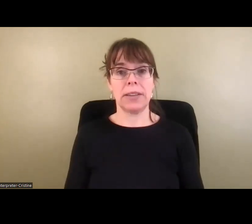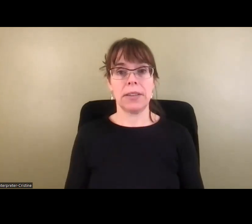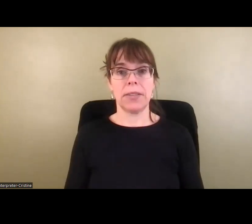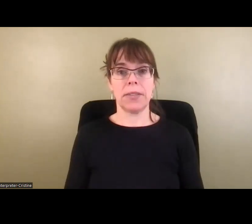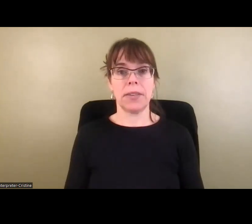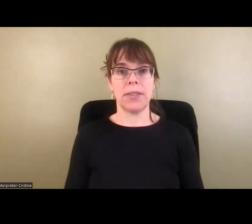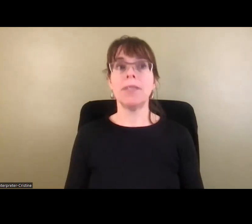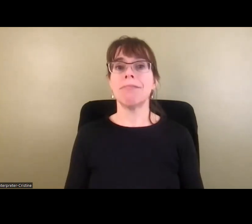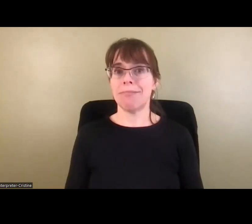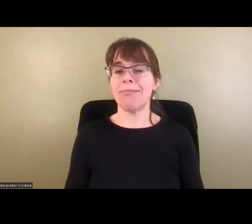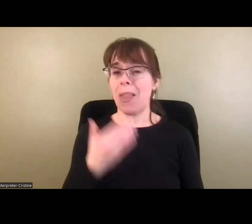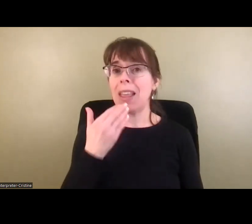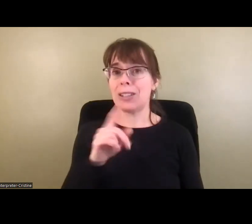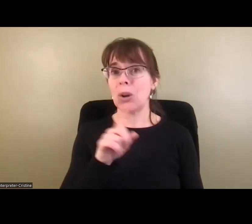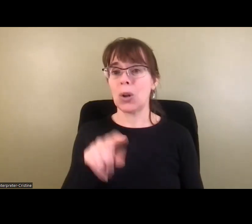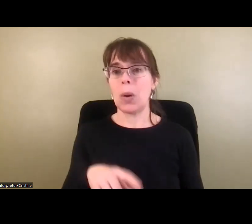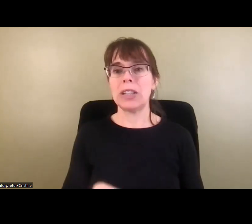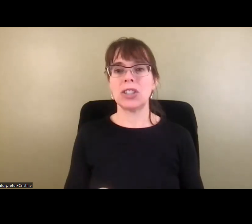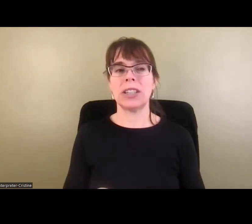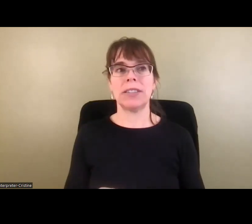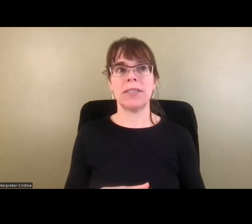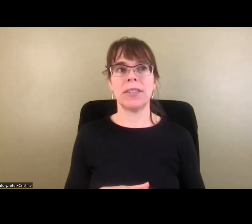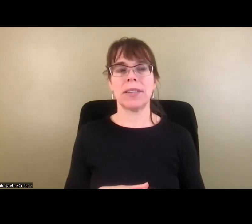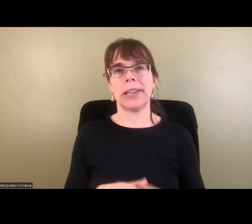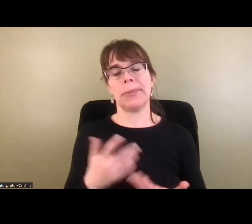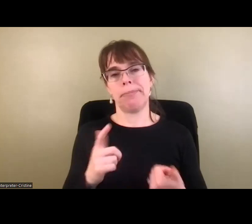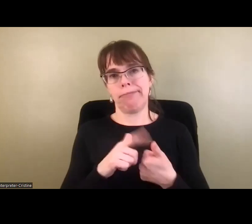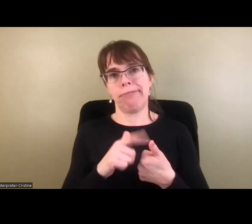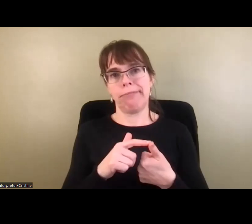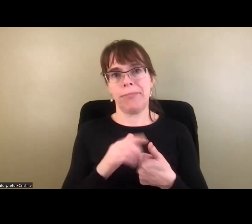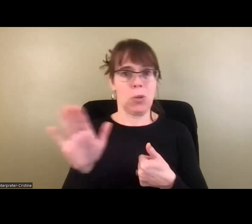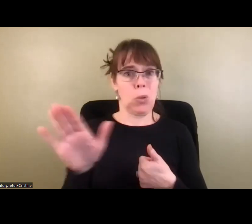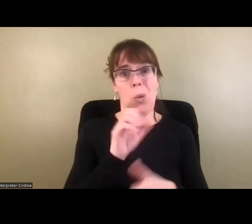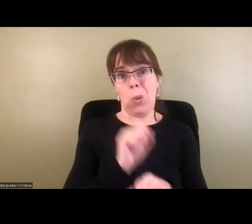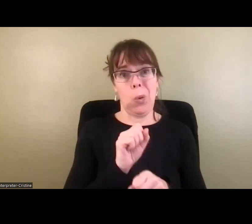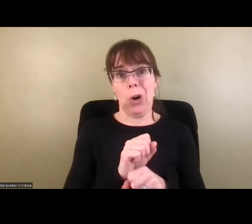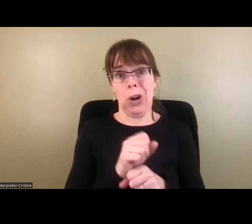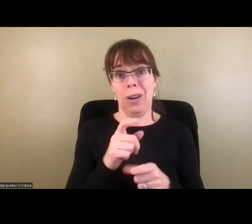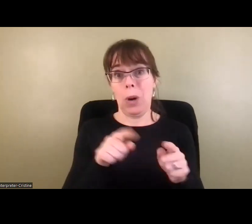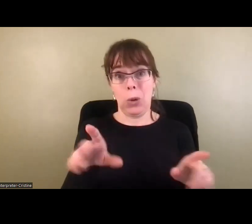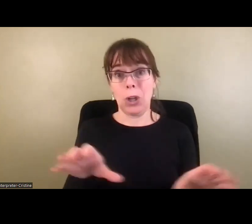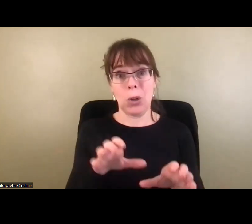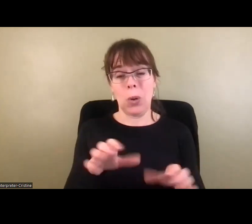That is a great question, Laurie. I mean one, the work that all of you are doing is is so important,